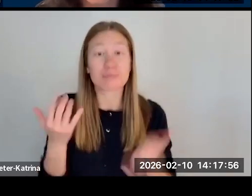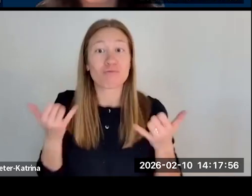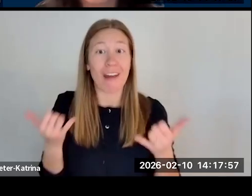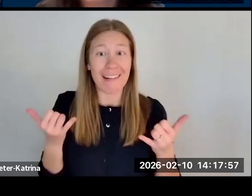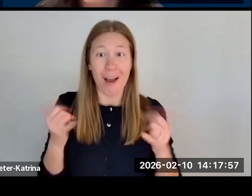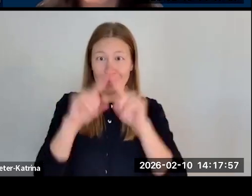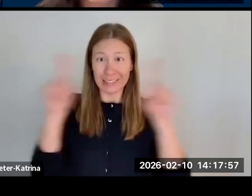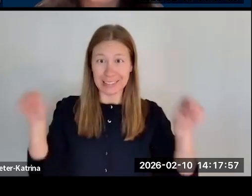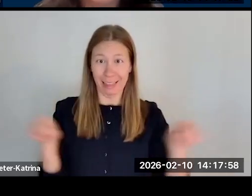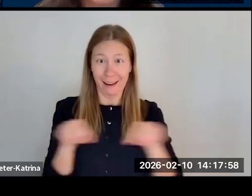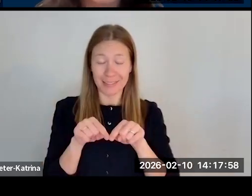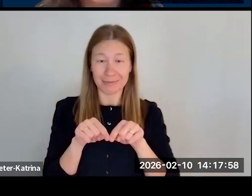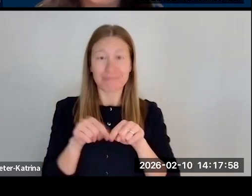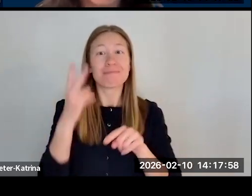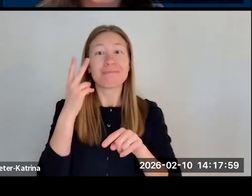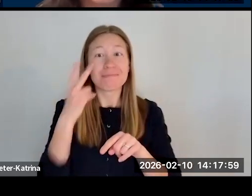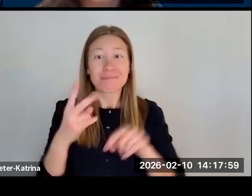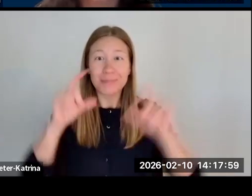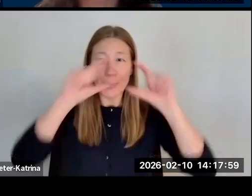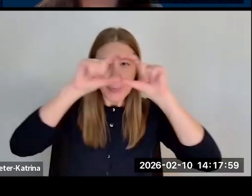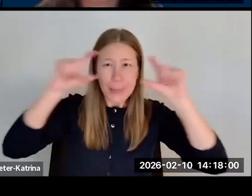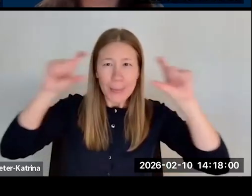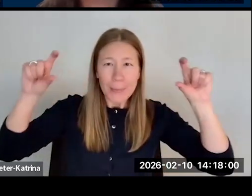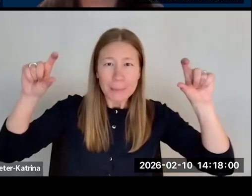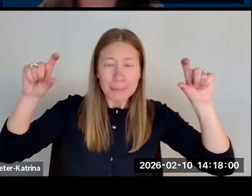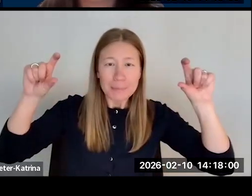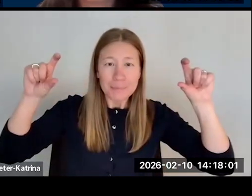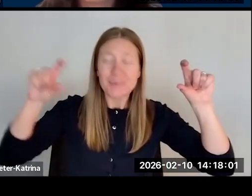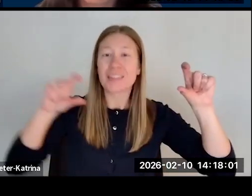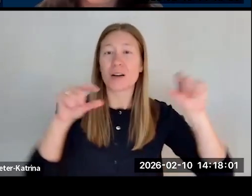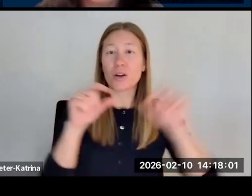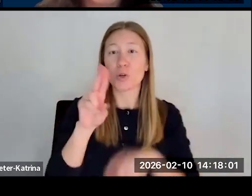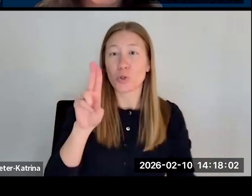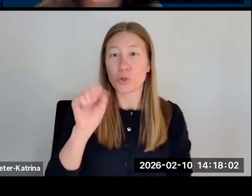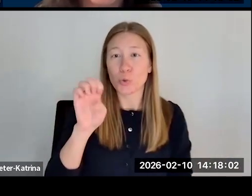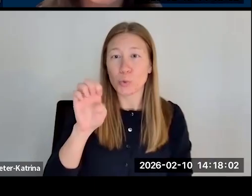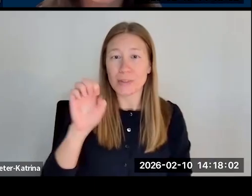or yellow text color for the title, that's my foreground color.